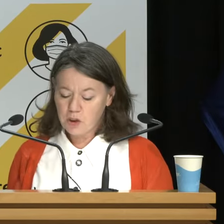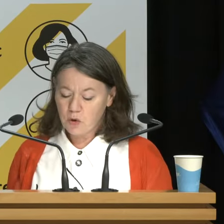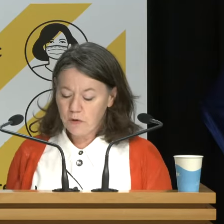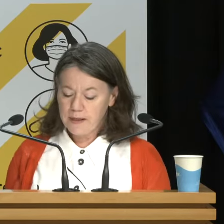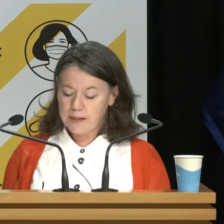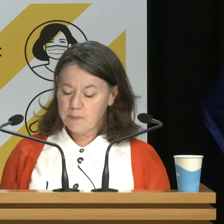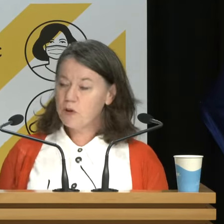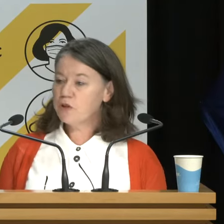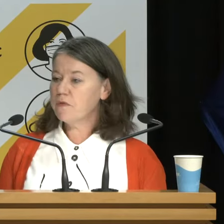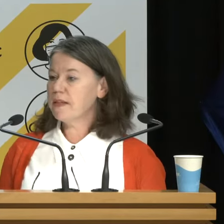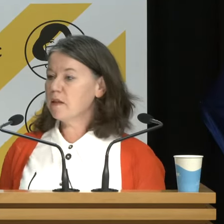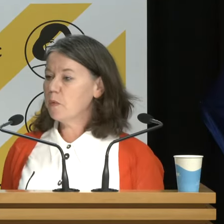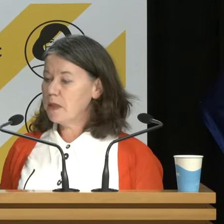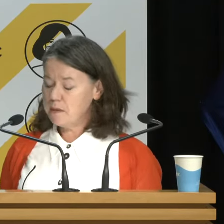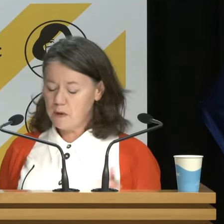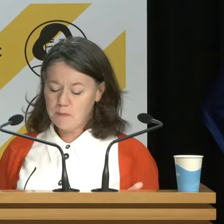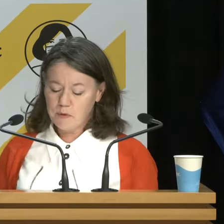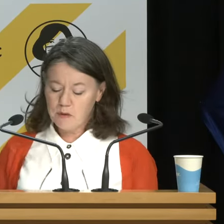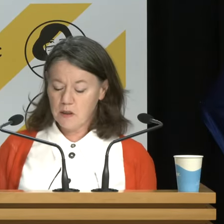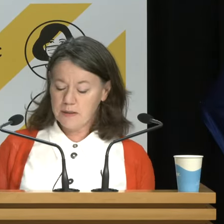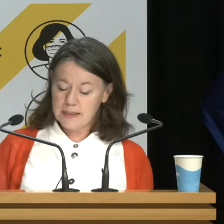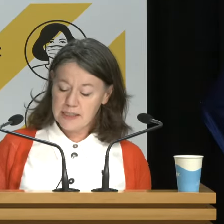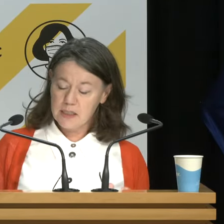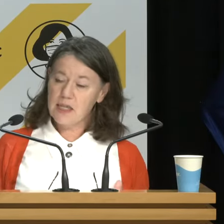a test and yesterday, I can